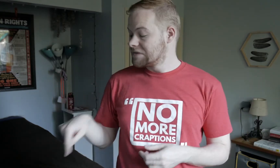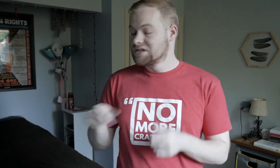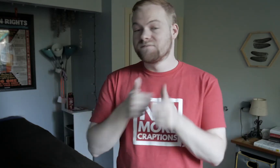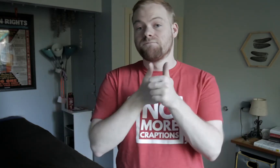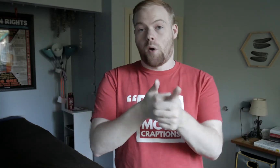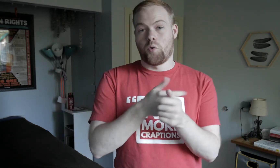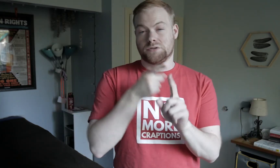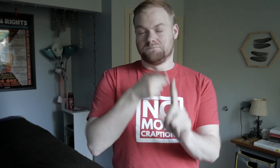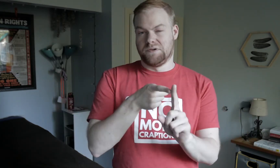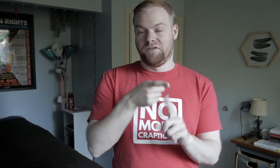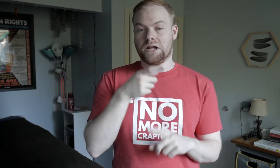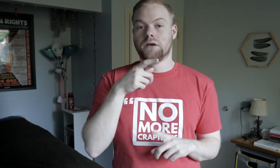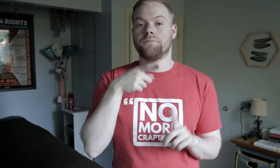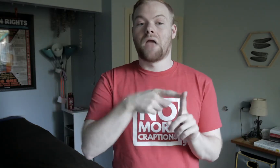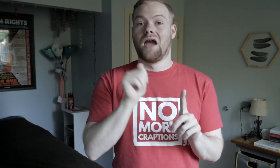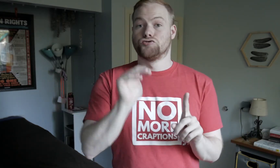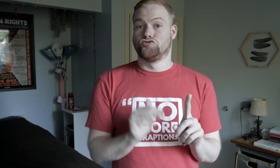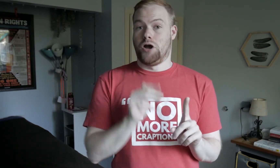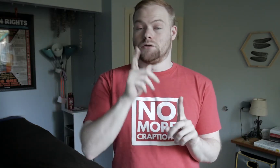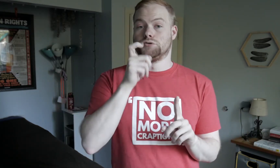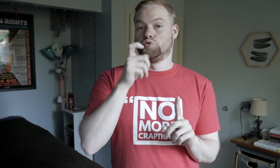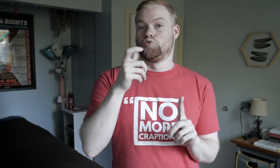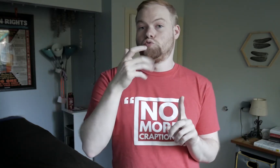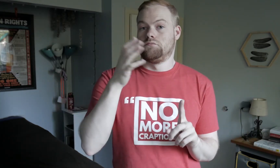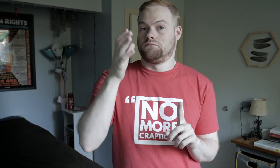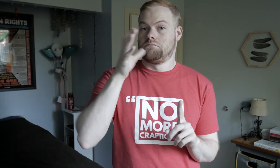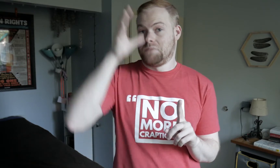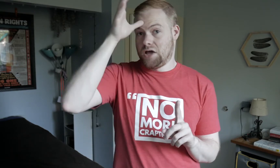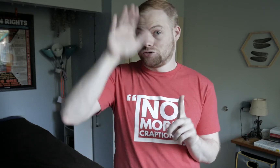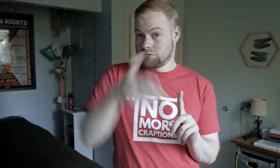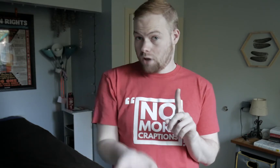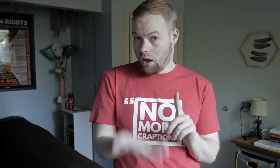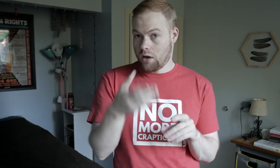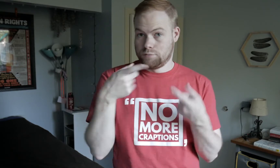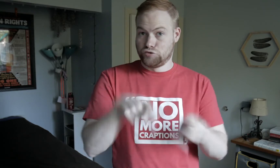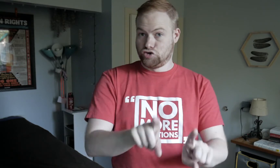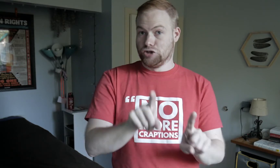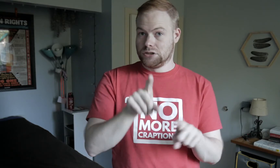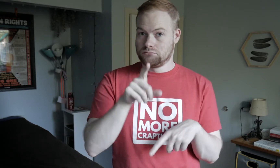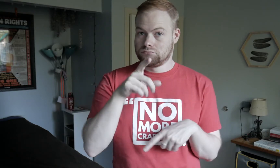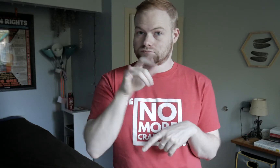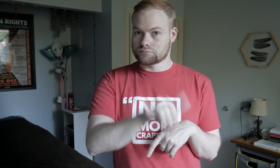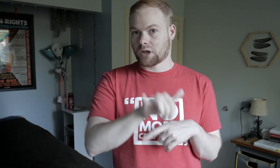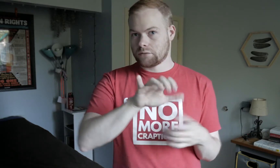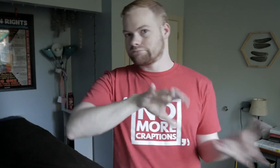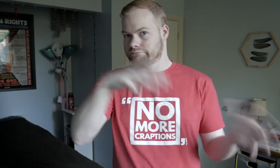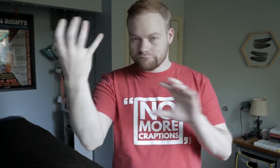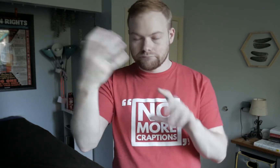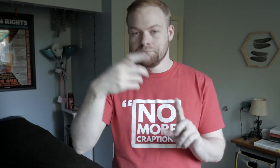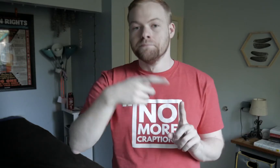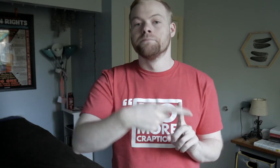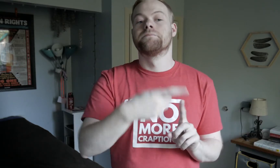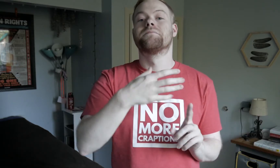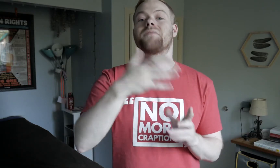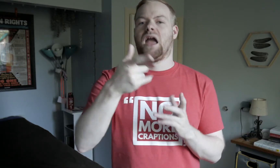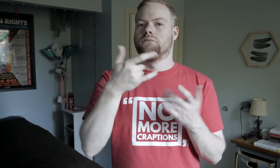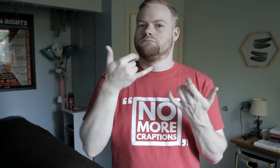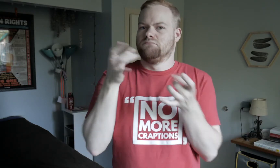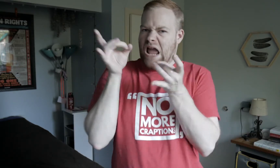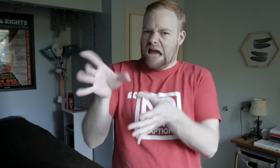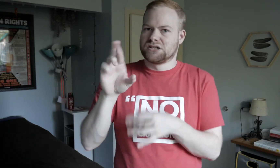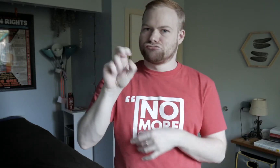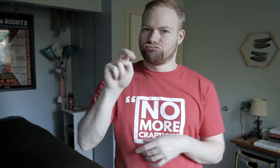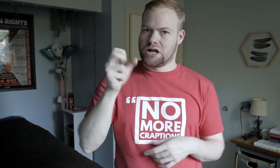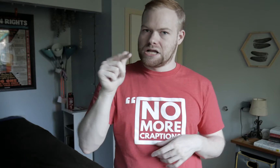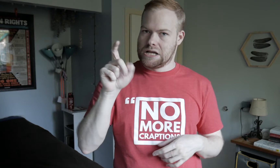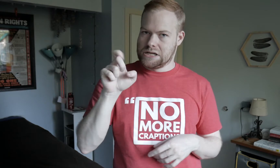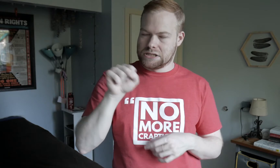This follows, specifically, a child whose parents died during Anarchy, and she hates the Renegades.